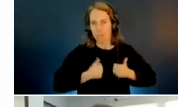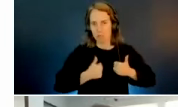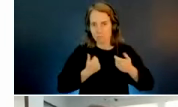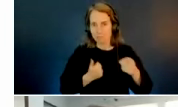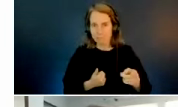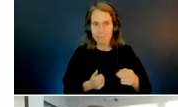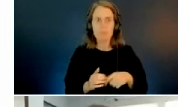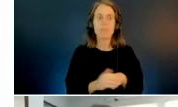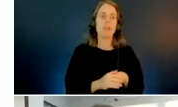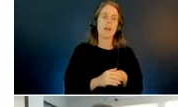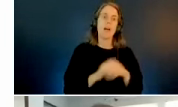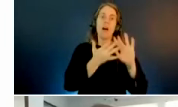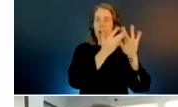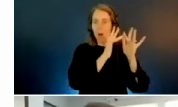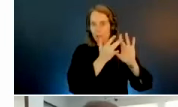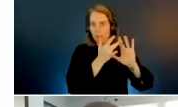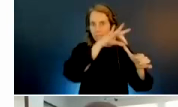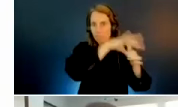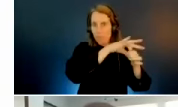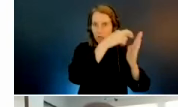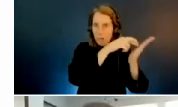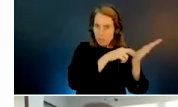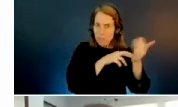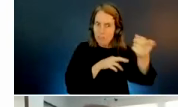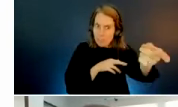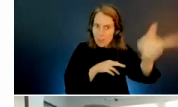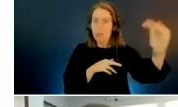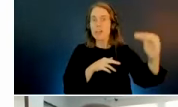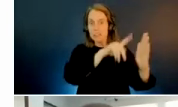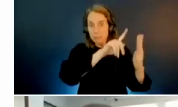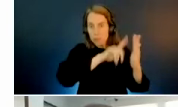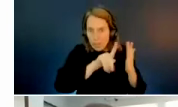about checking your voter registration updating my voter registration very important if you've moved